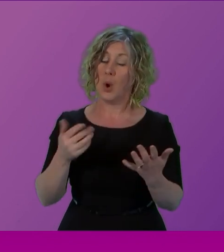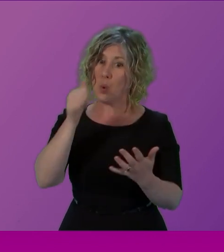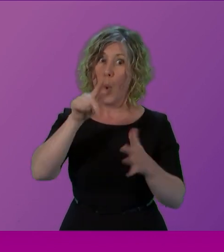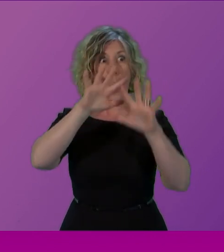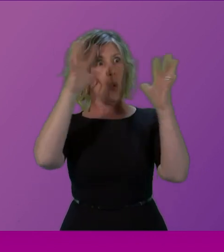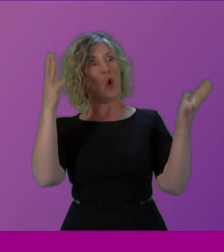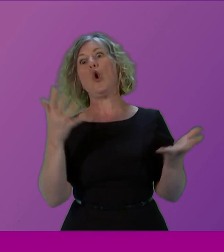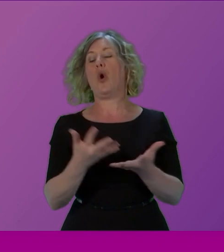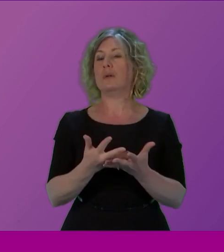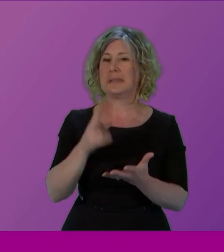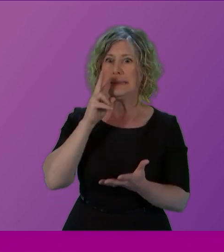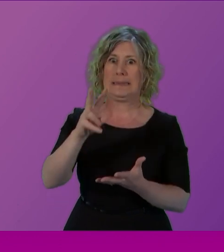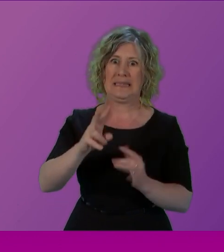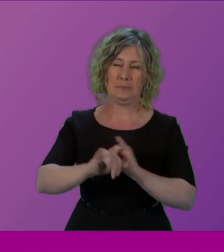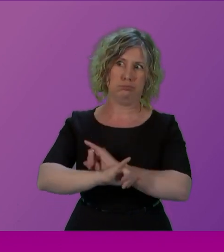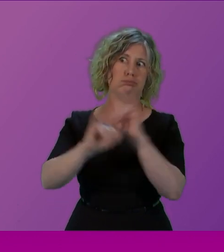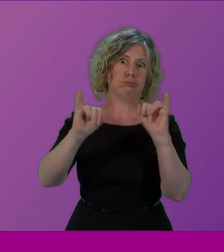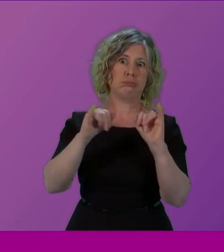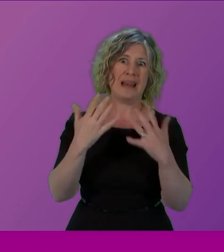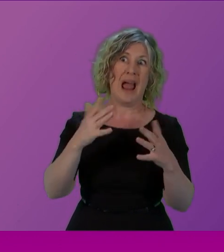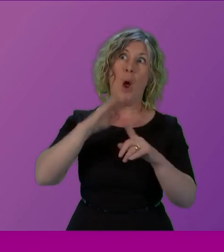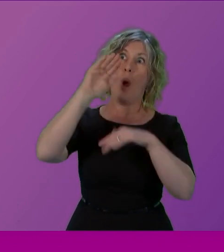be the catastrophic impacts of climate change.